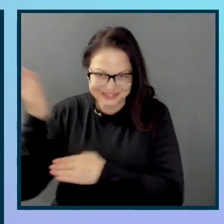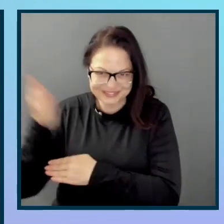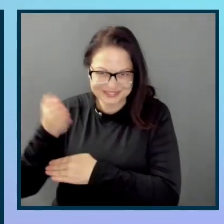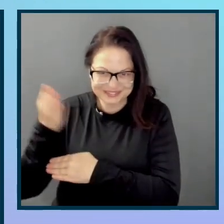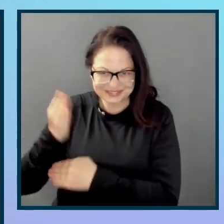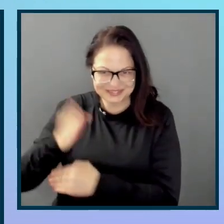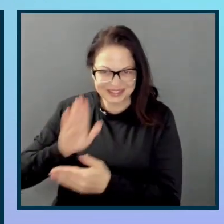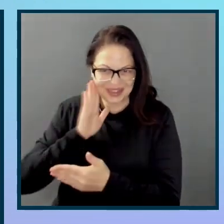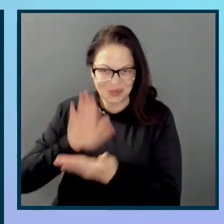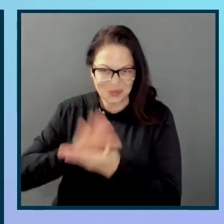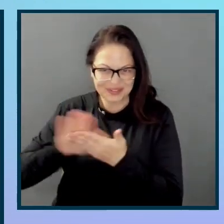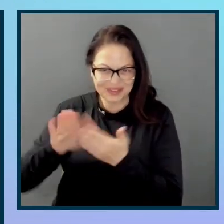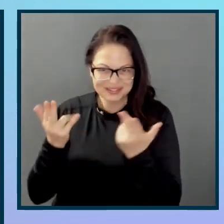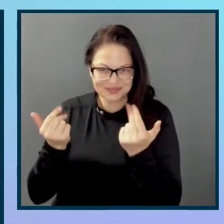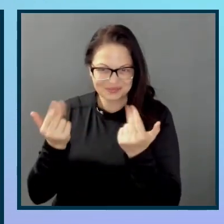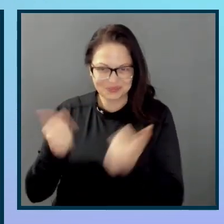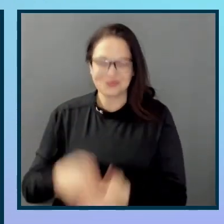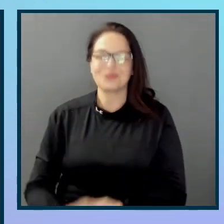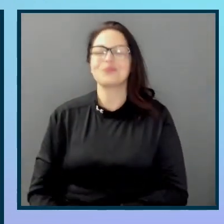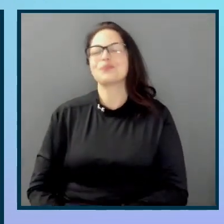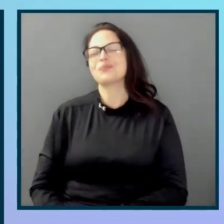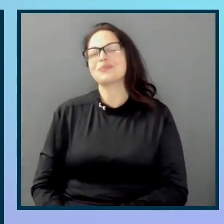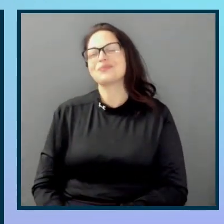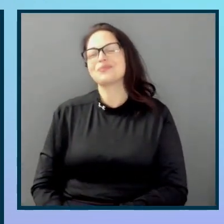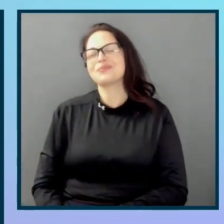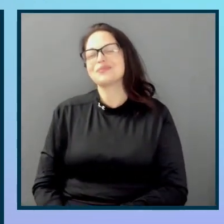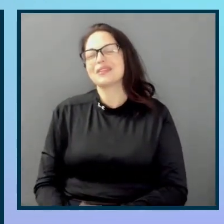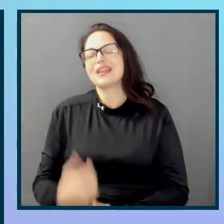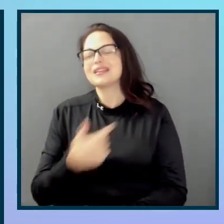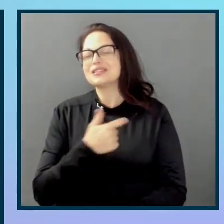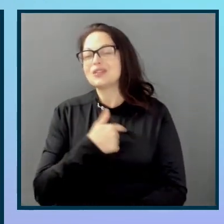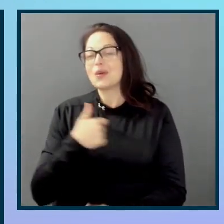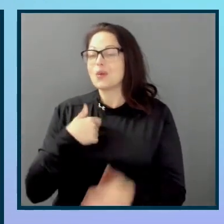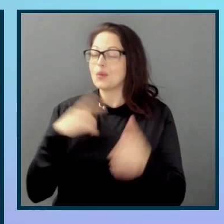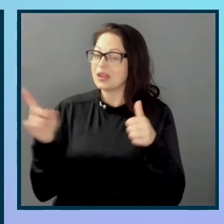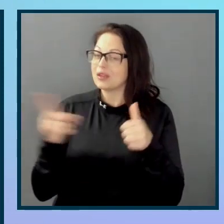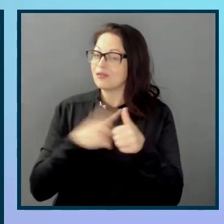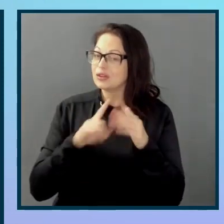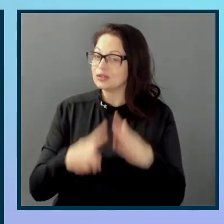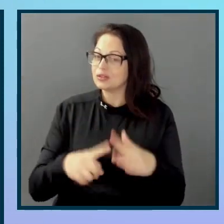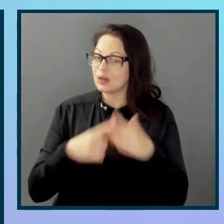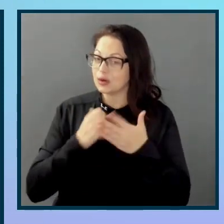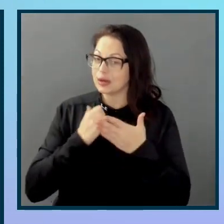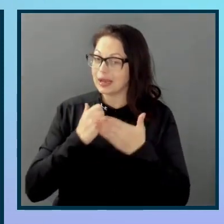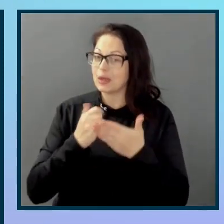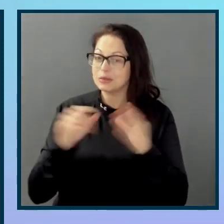Yeah. So when we first started helping organizations, and by the way, Katie has completely undersold herself.